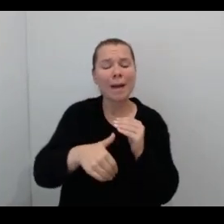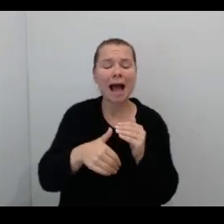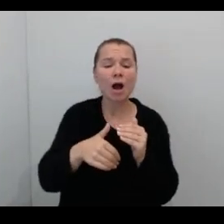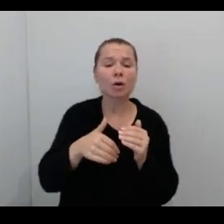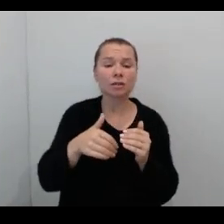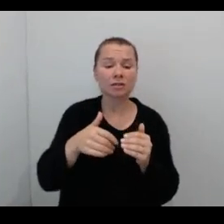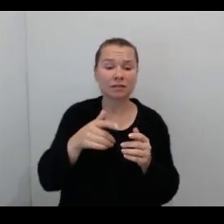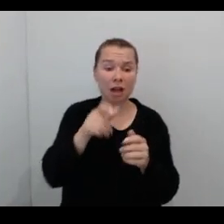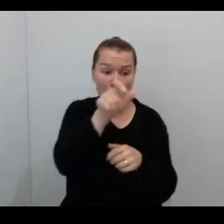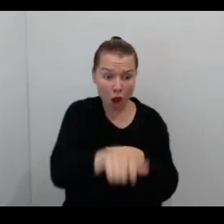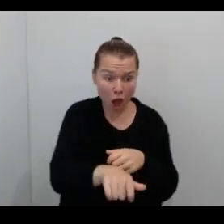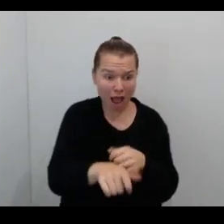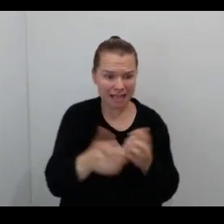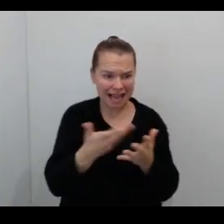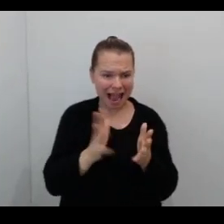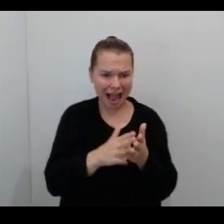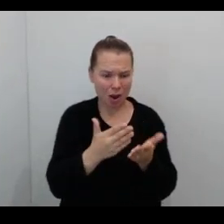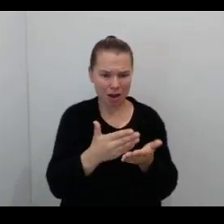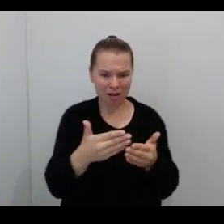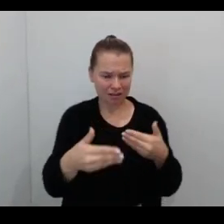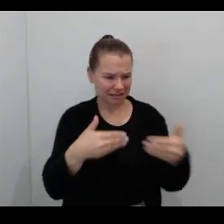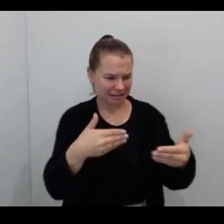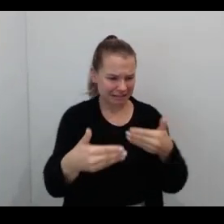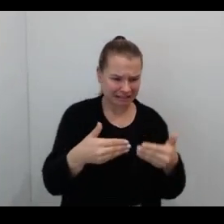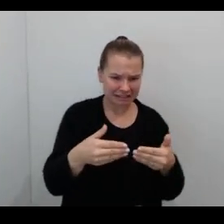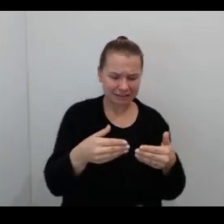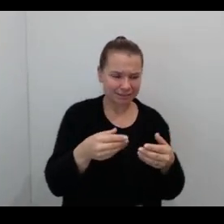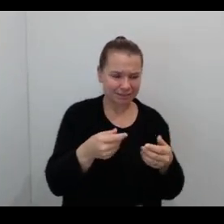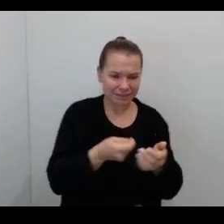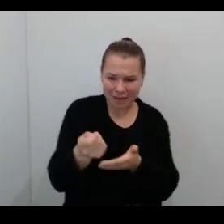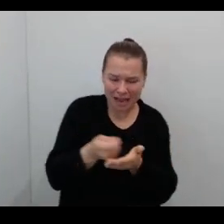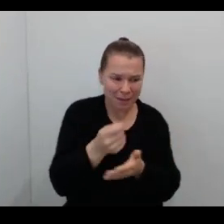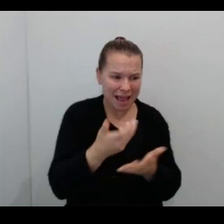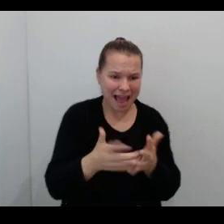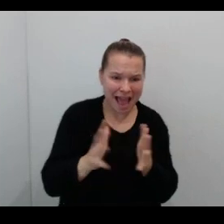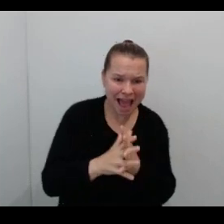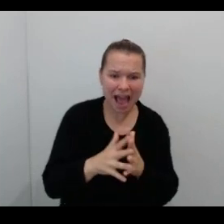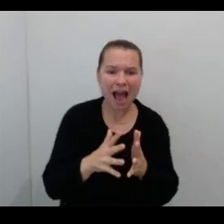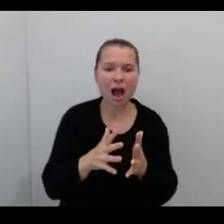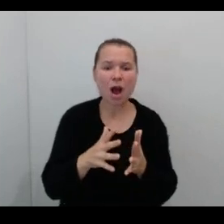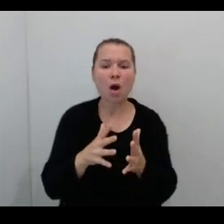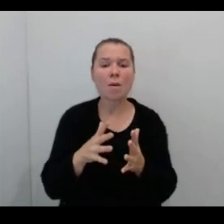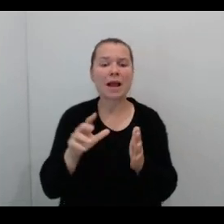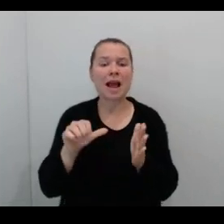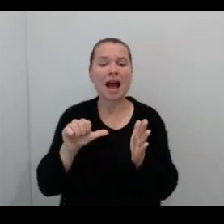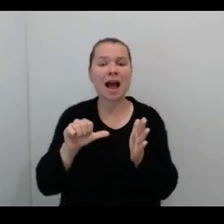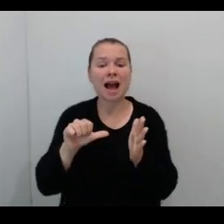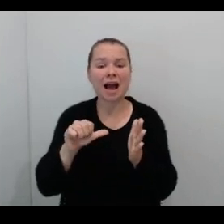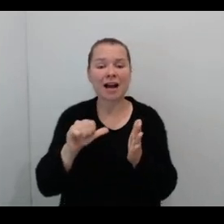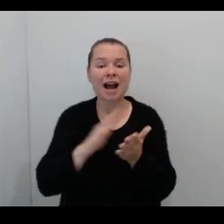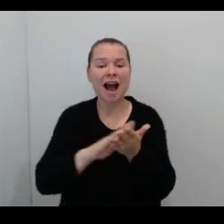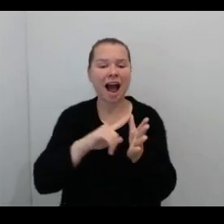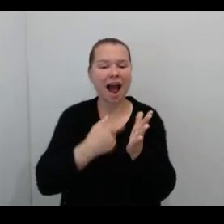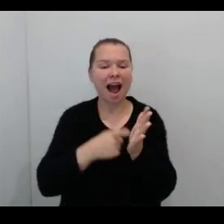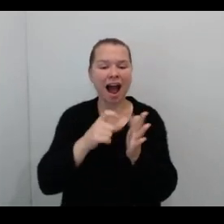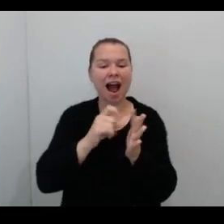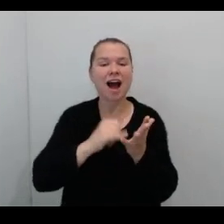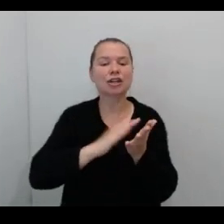that we're seeing. Financial hardship provisions generally and how to negotiate those types of variations